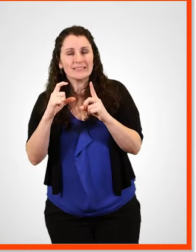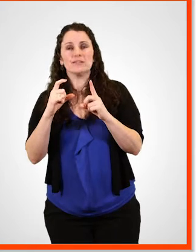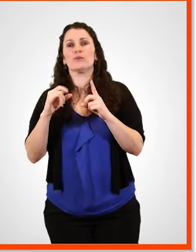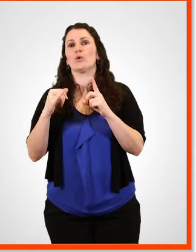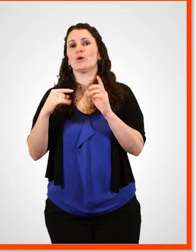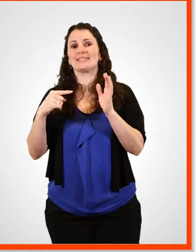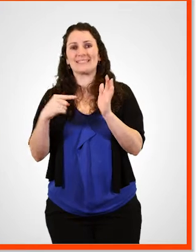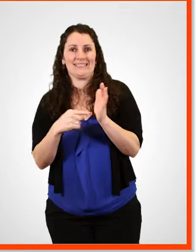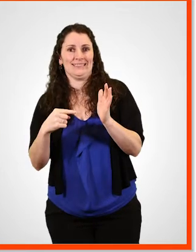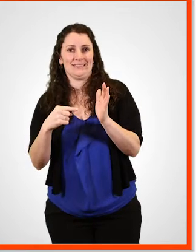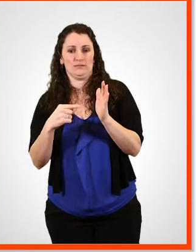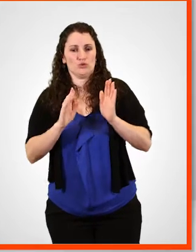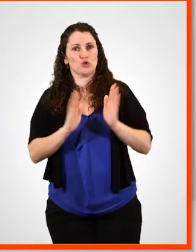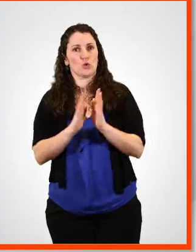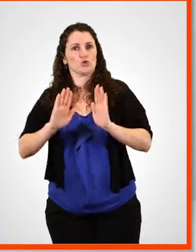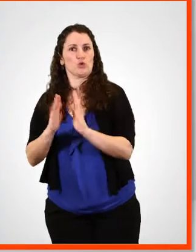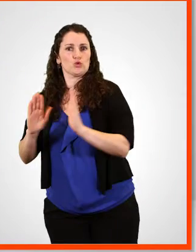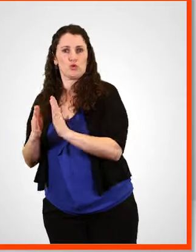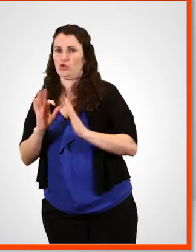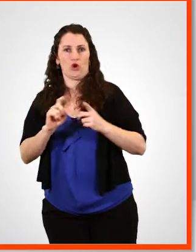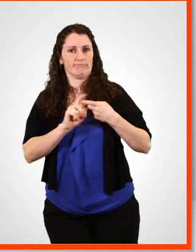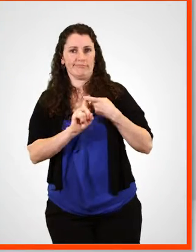or the "t" sound, and we think about the letter names